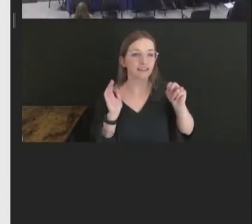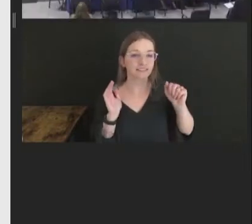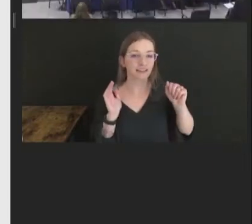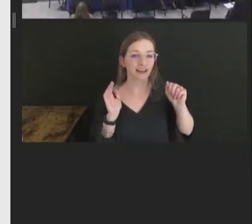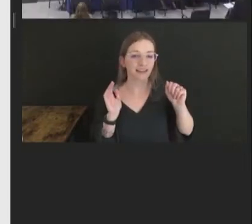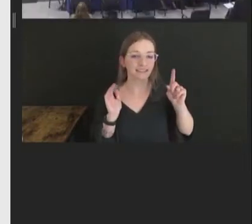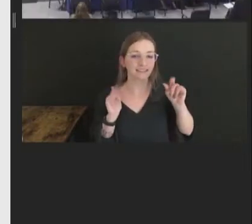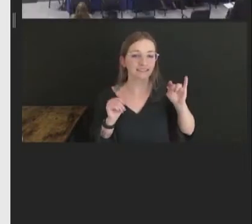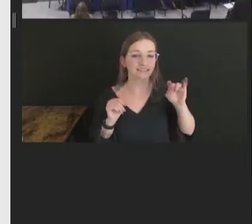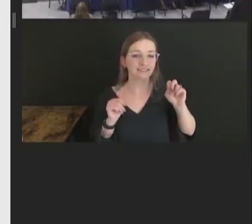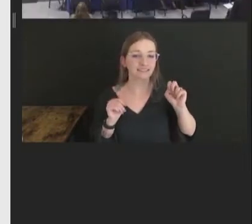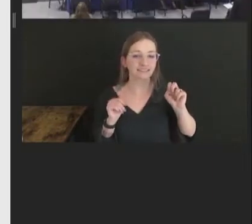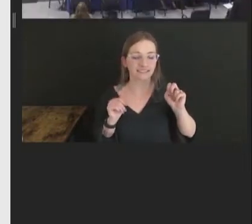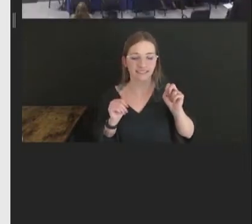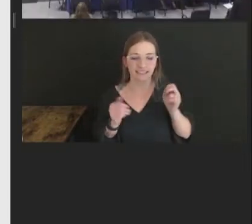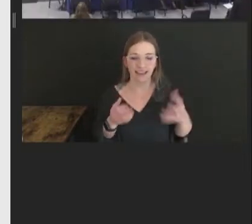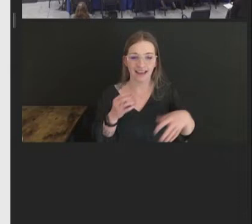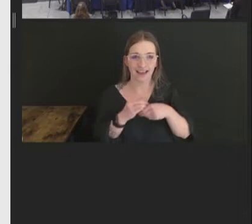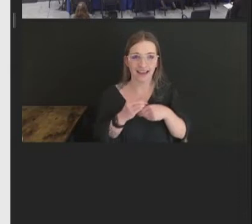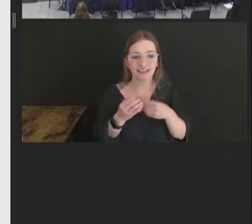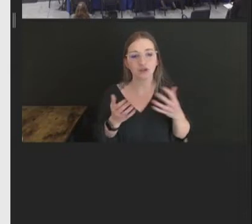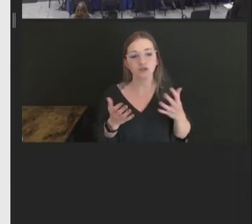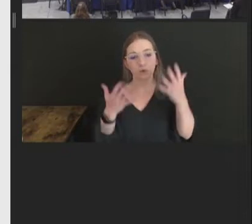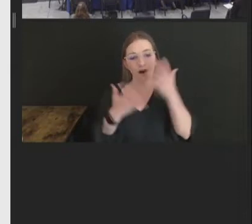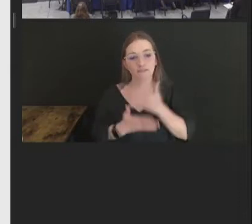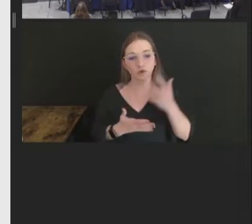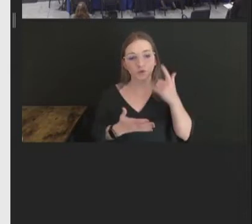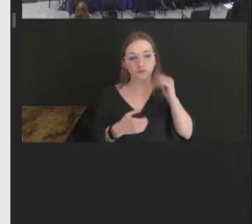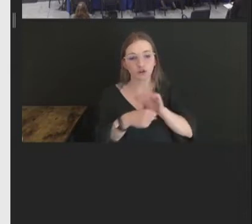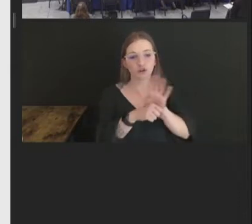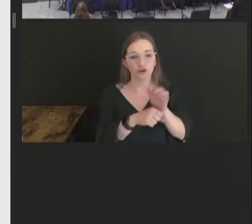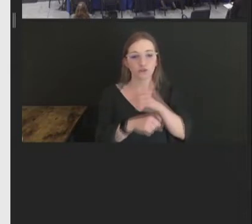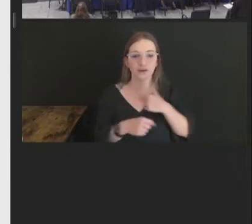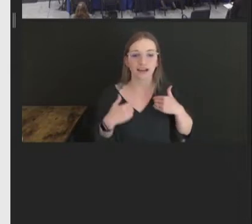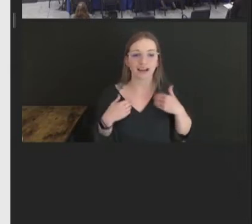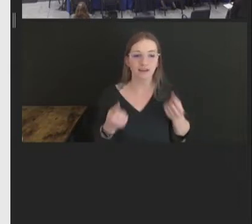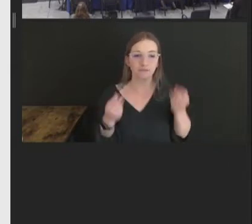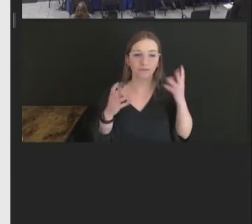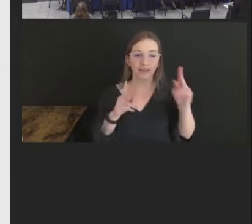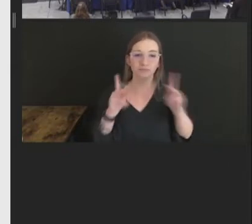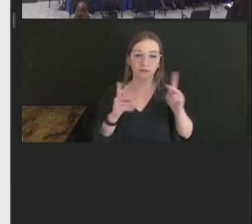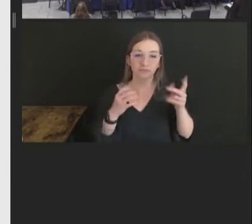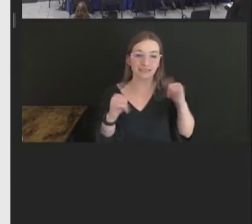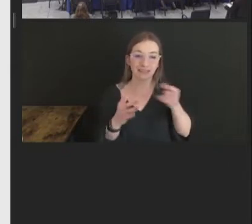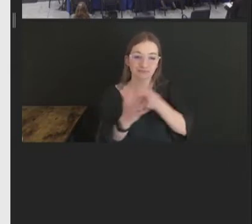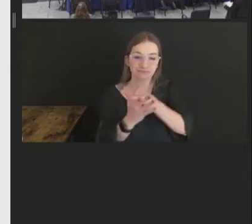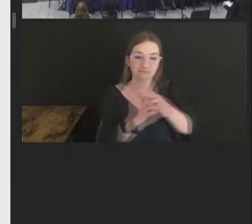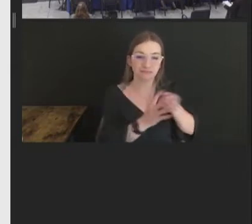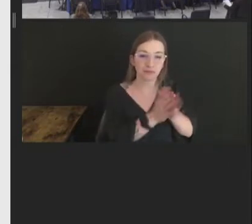unfortunately in COVID we had a high number of breakthrough infections during the omicron wave.